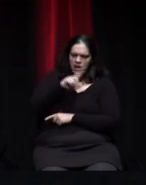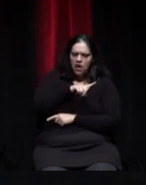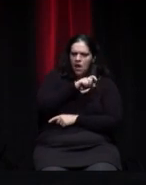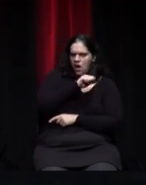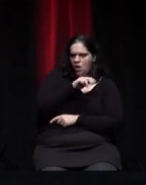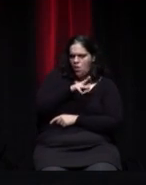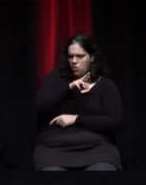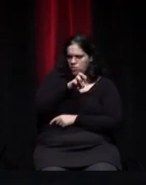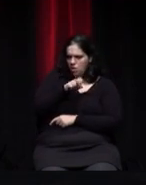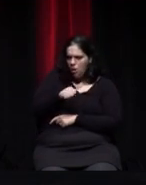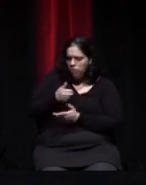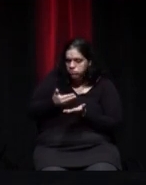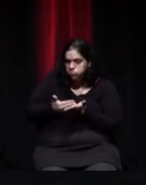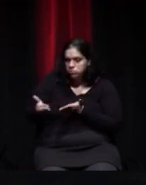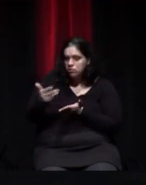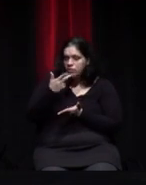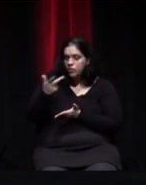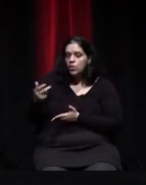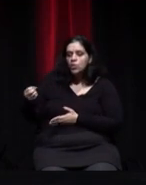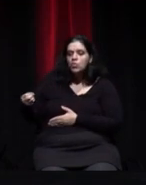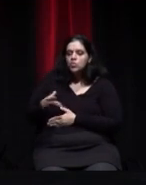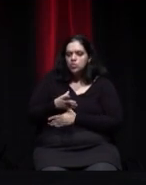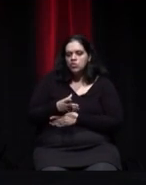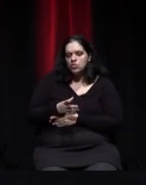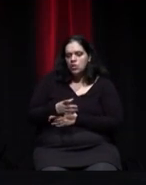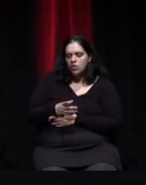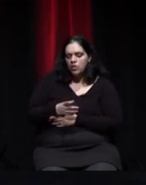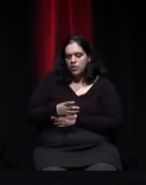A new episteme. Episteme, indeed, concerns